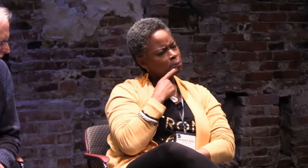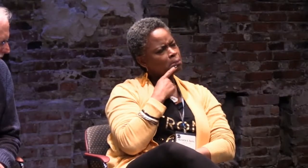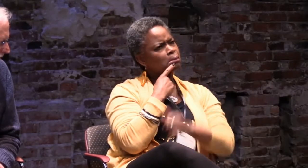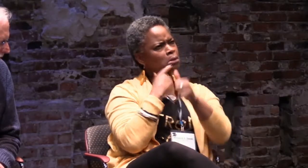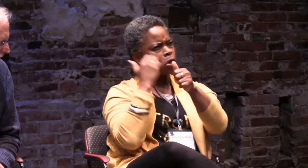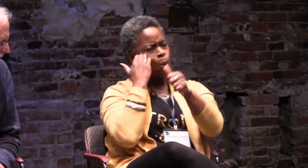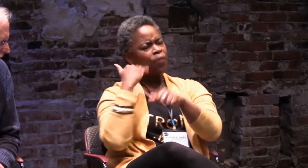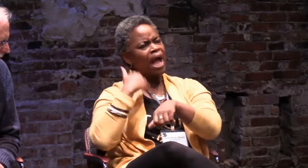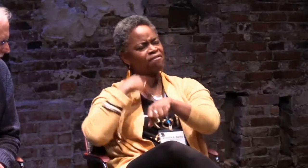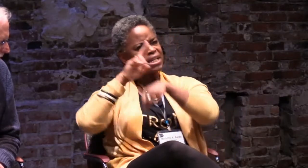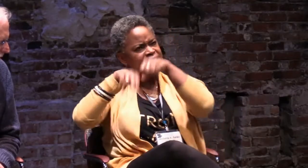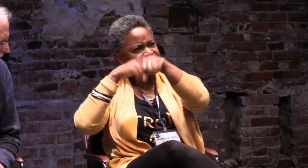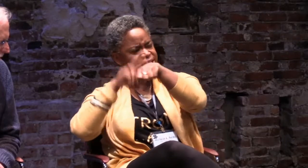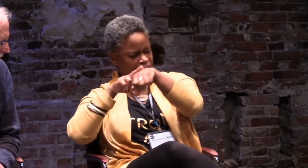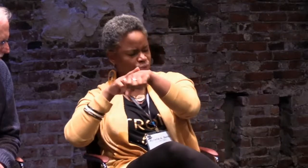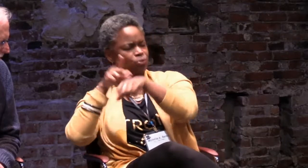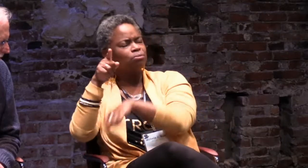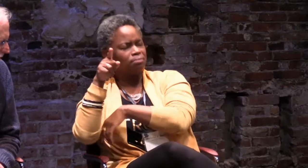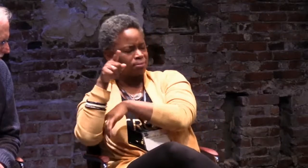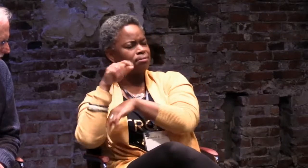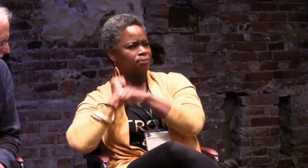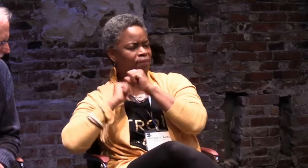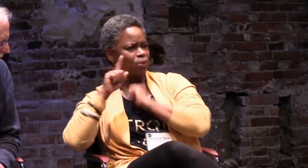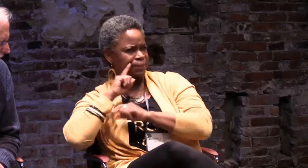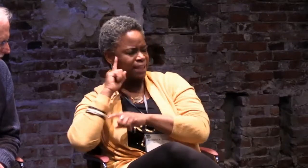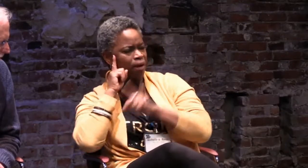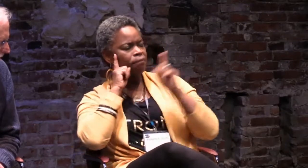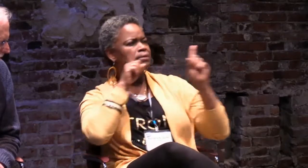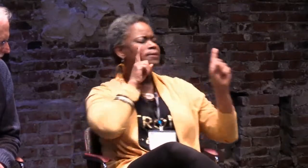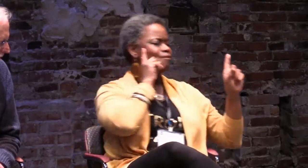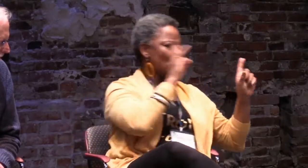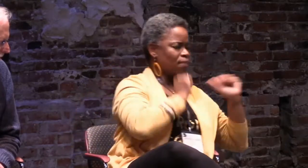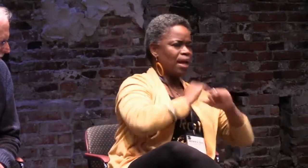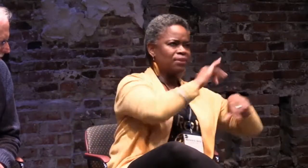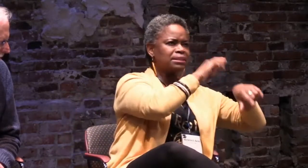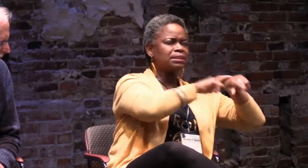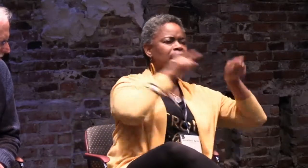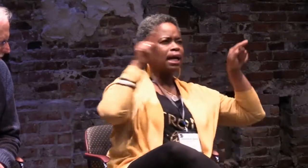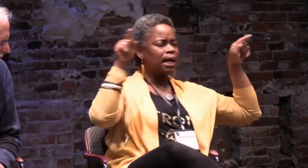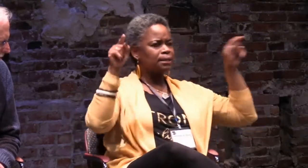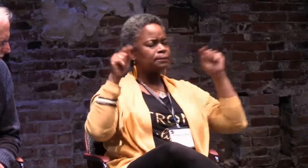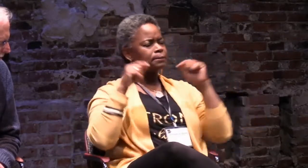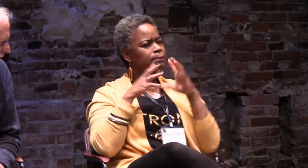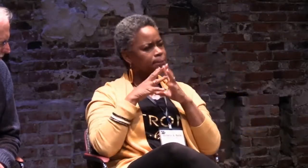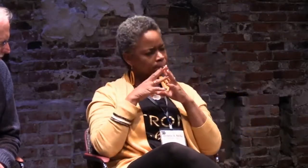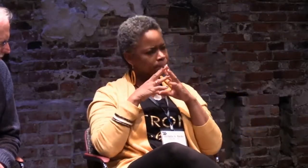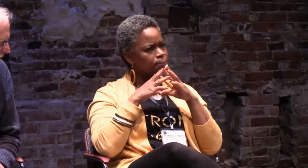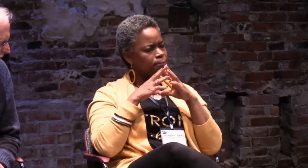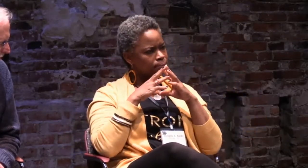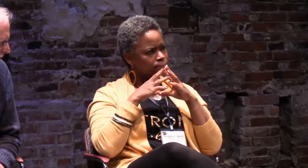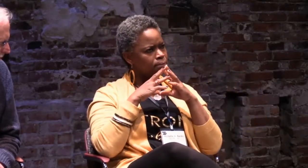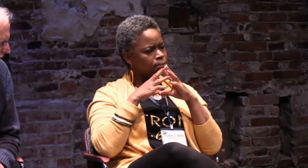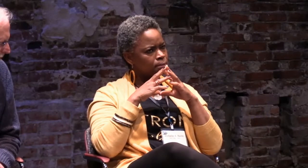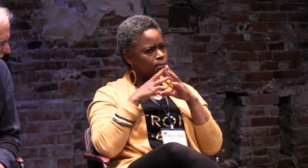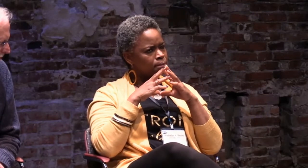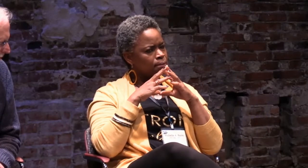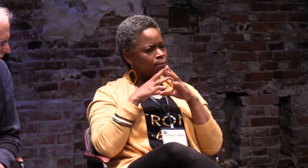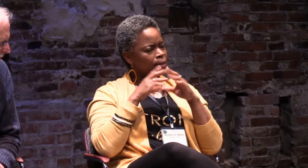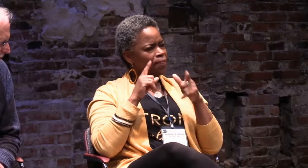And then this idea, this notion of creating a performing arts company or a theater company came to me.